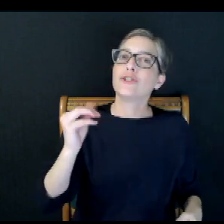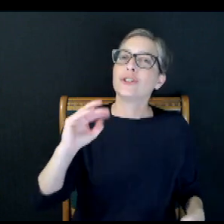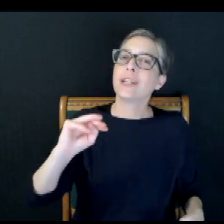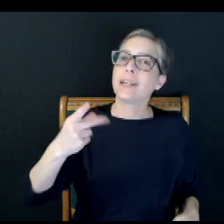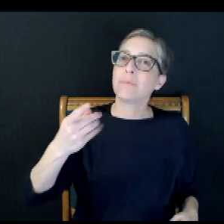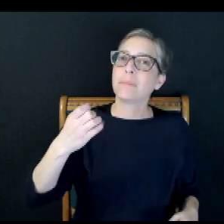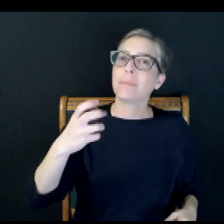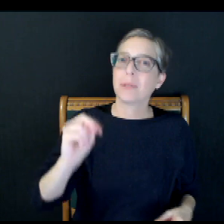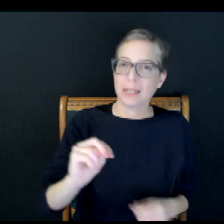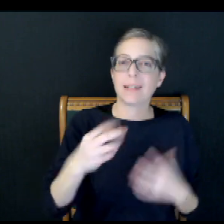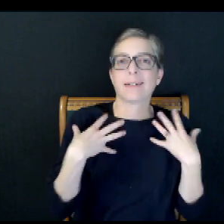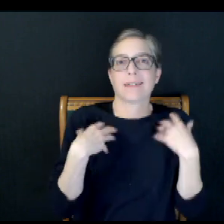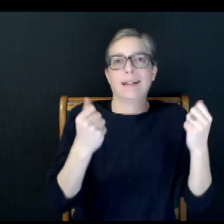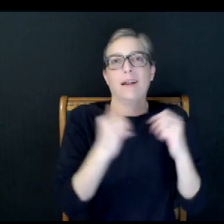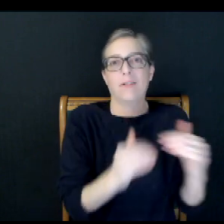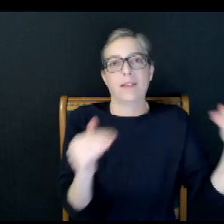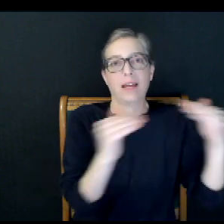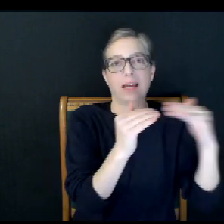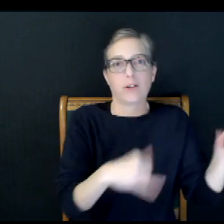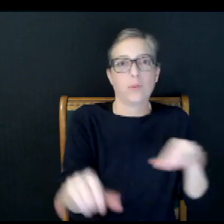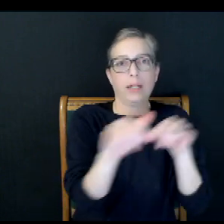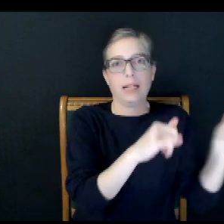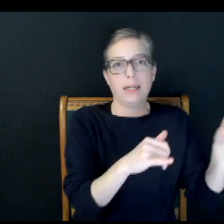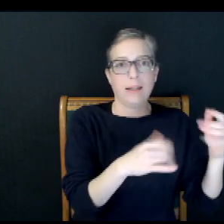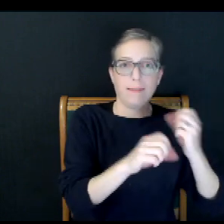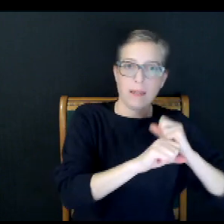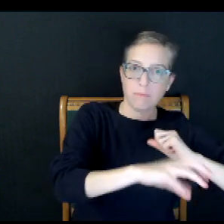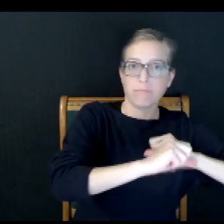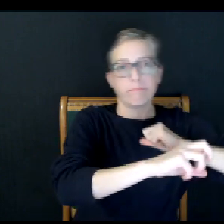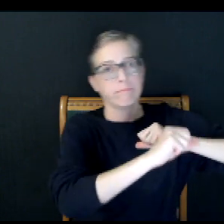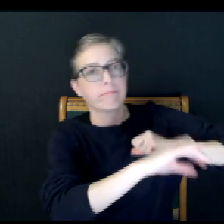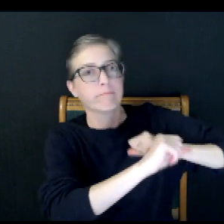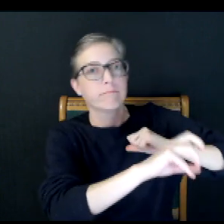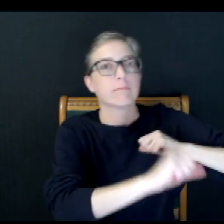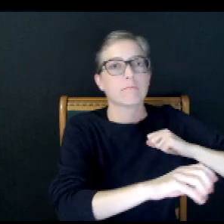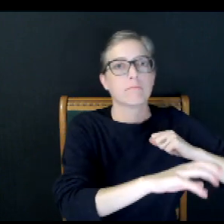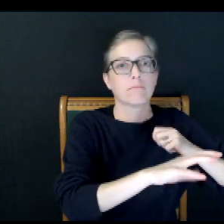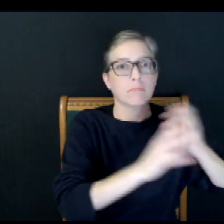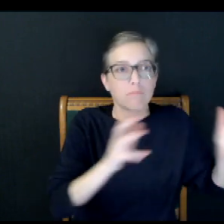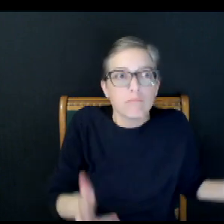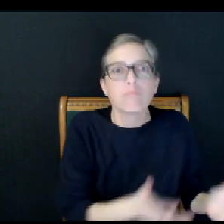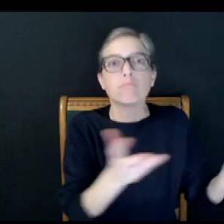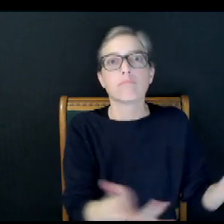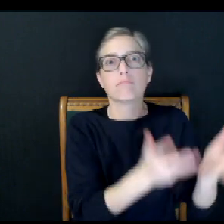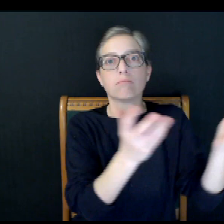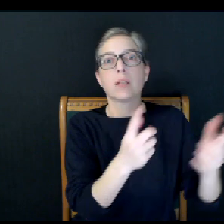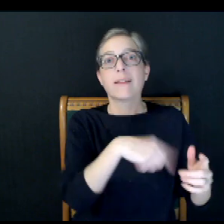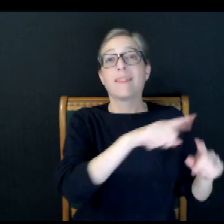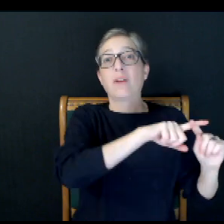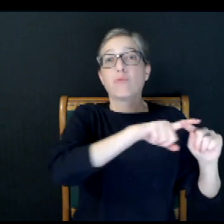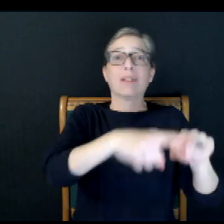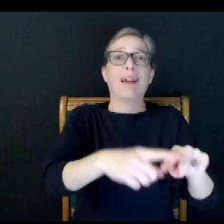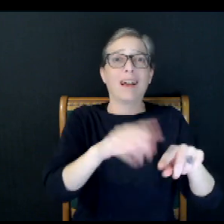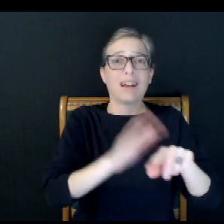and think about how we're implementing that out in the community. They really rely on those authentic personal relationships